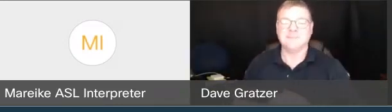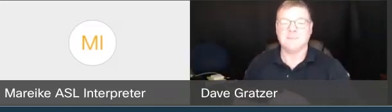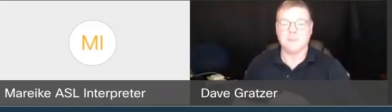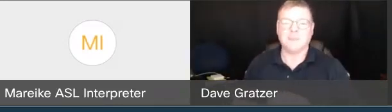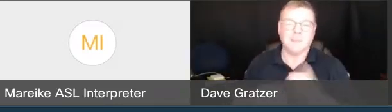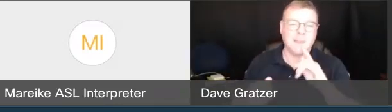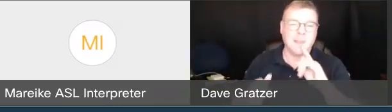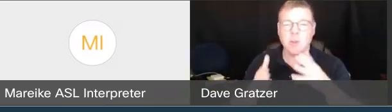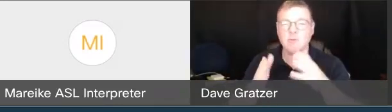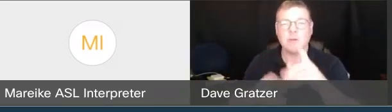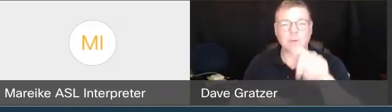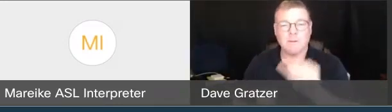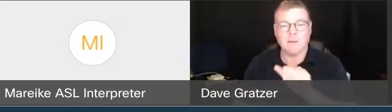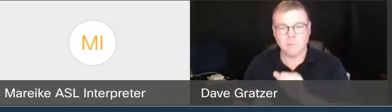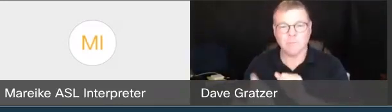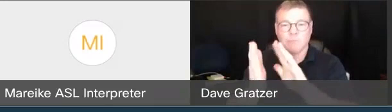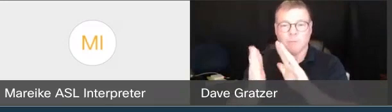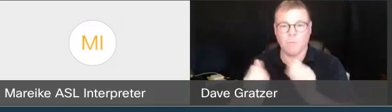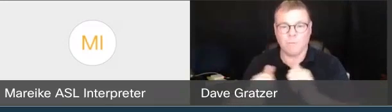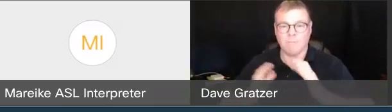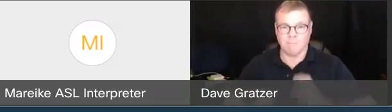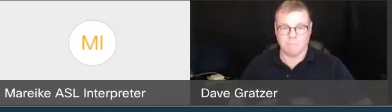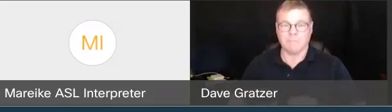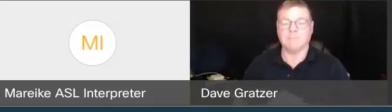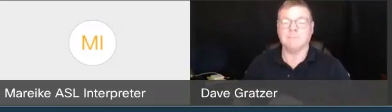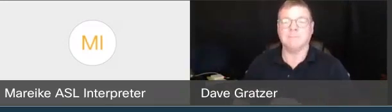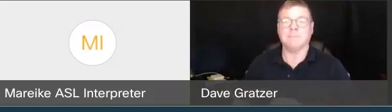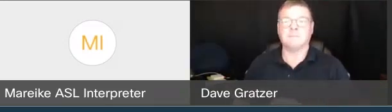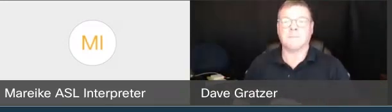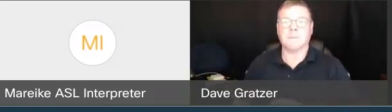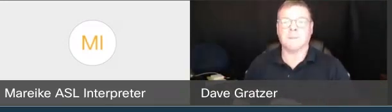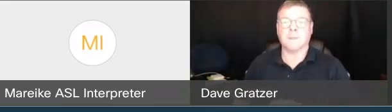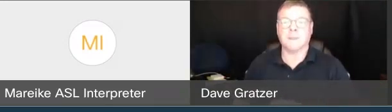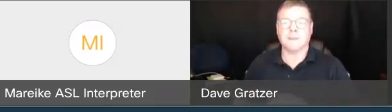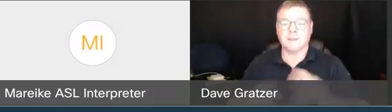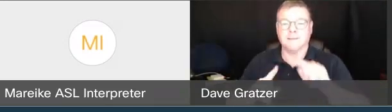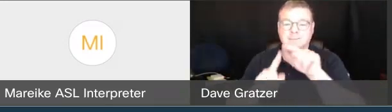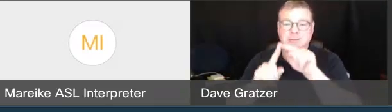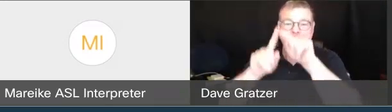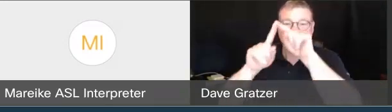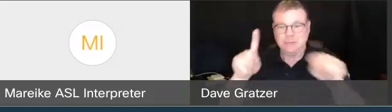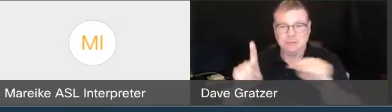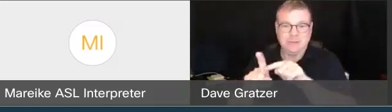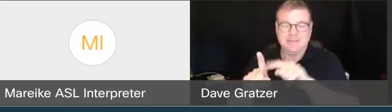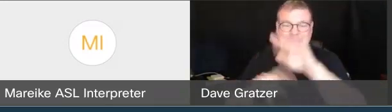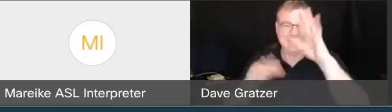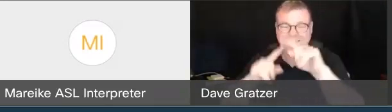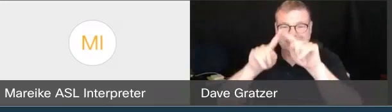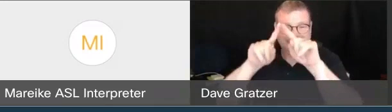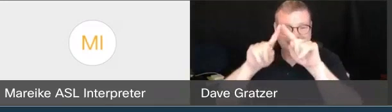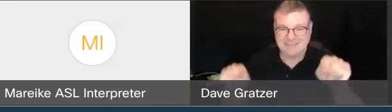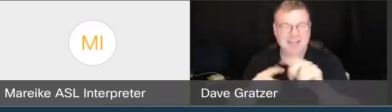sort of approach it with the clients. It's sort of triangulation that I think are very clinically